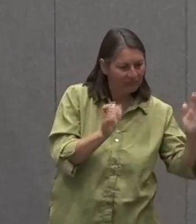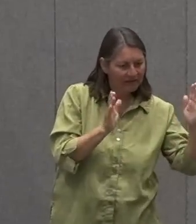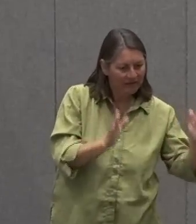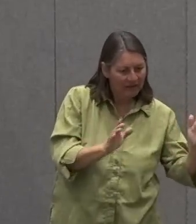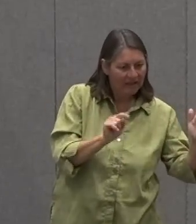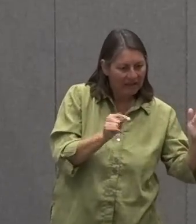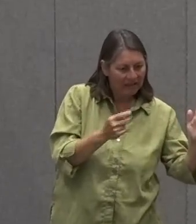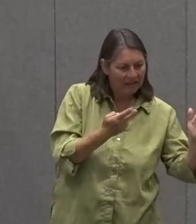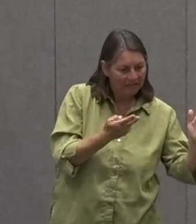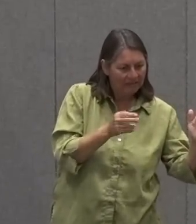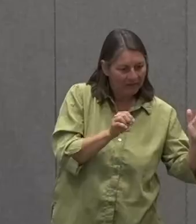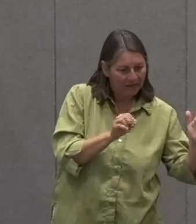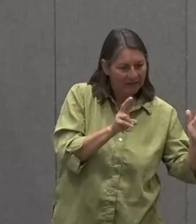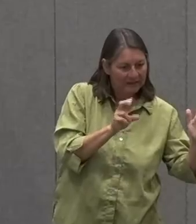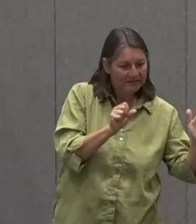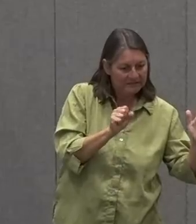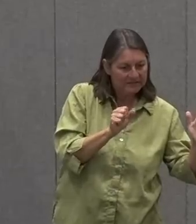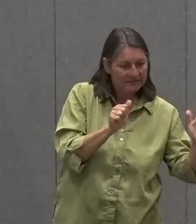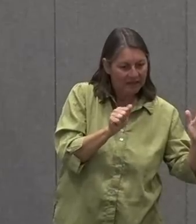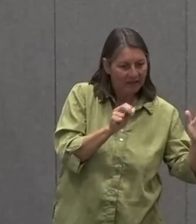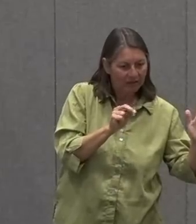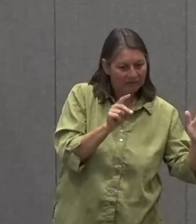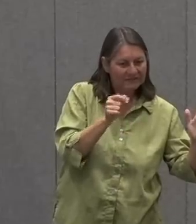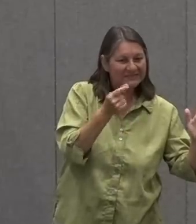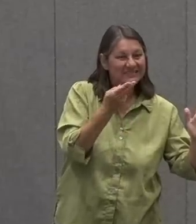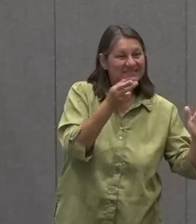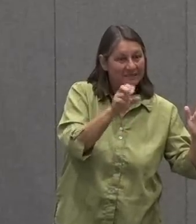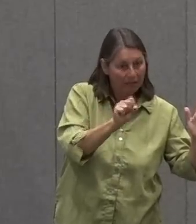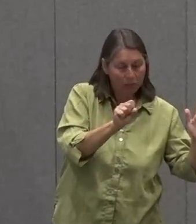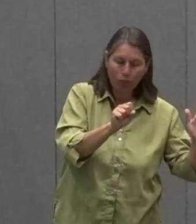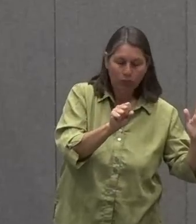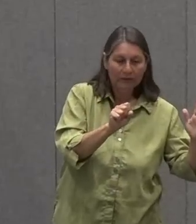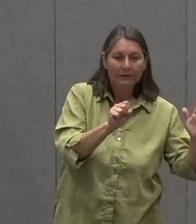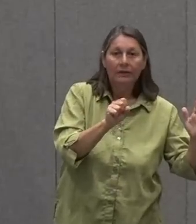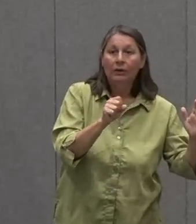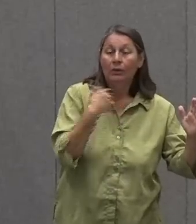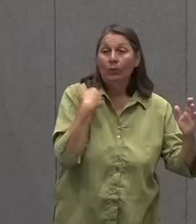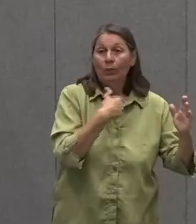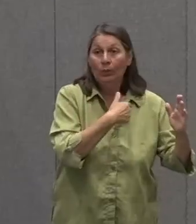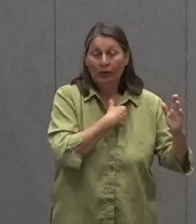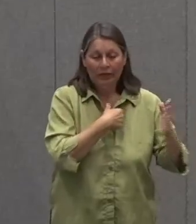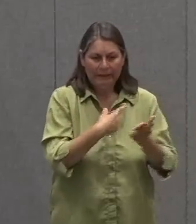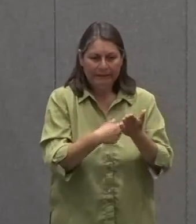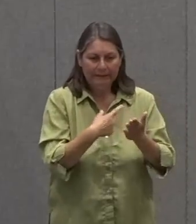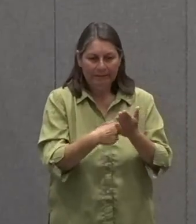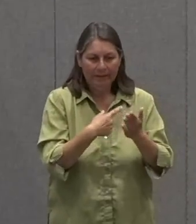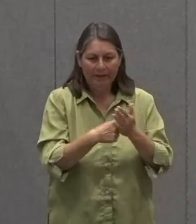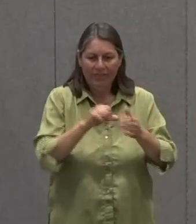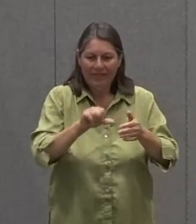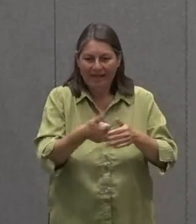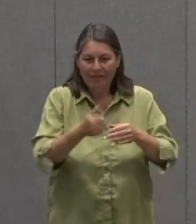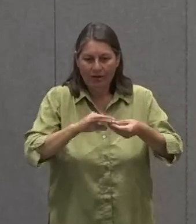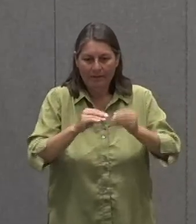we're gonna also be talking about the other places that go just before that, so the tenths,